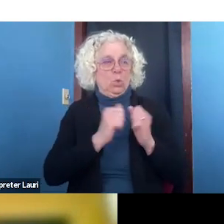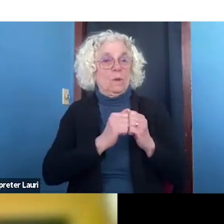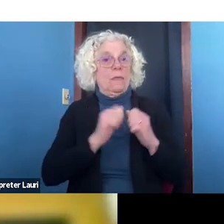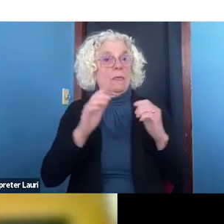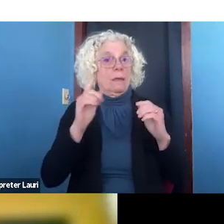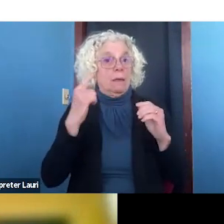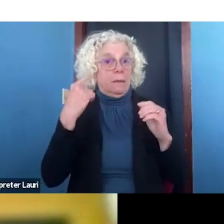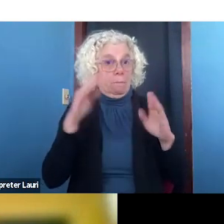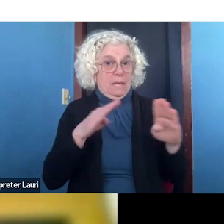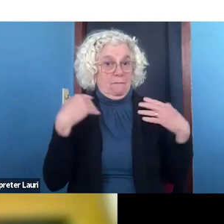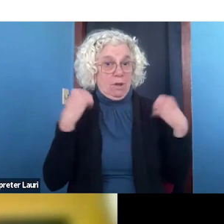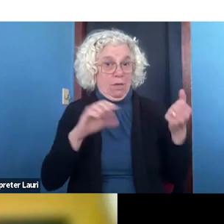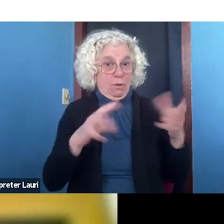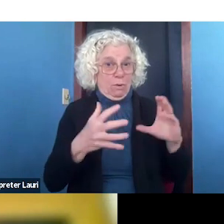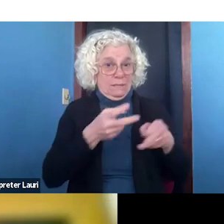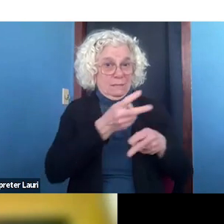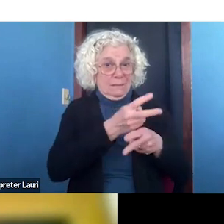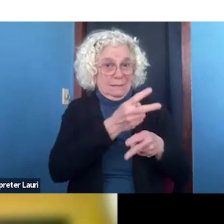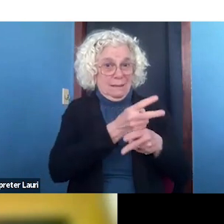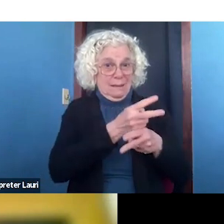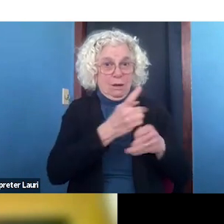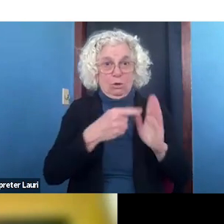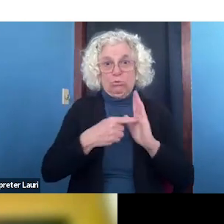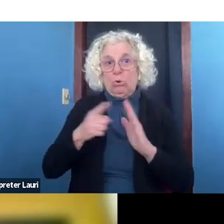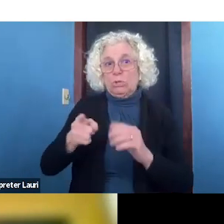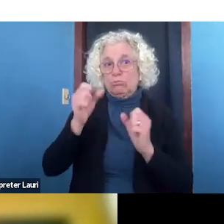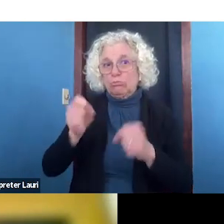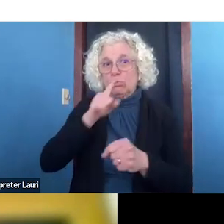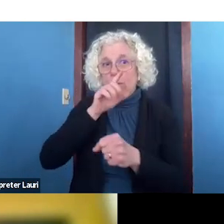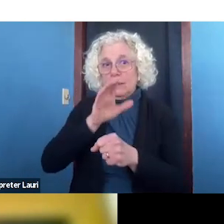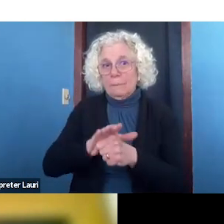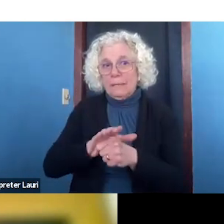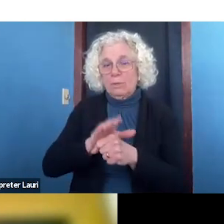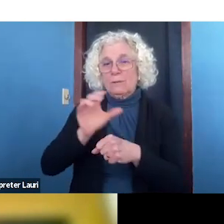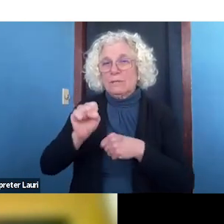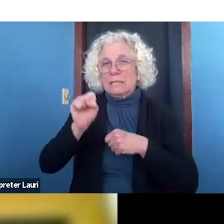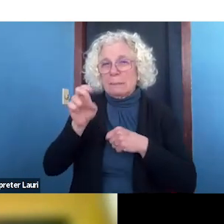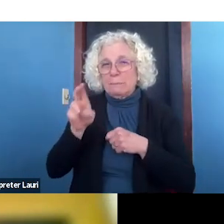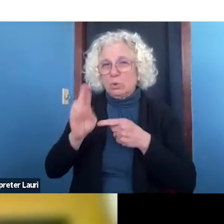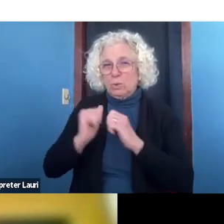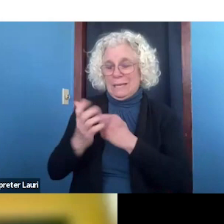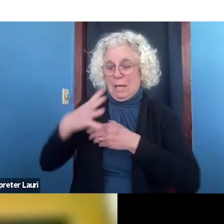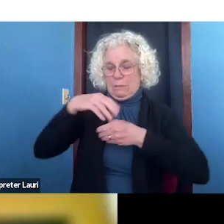underscores her commitment to substance use considerations into crisis